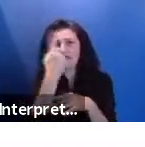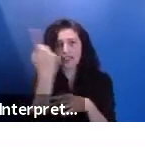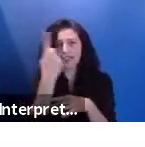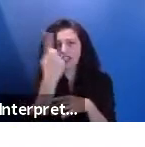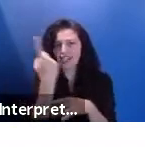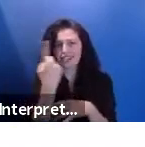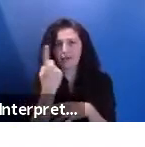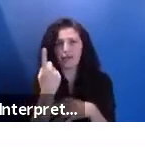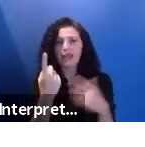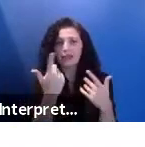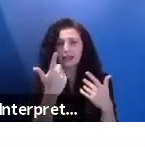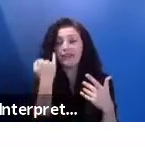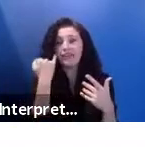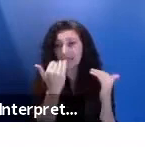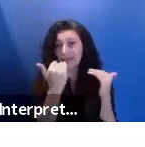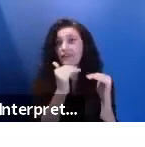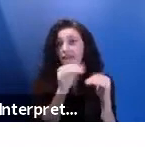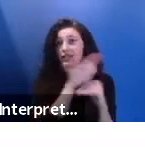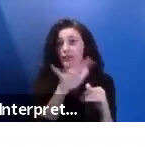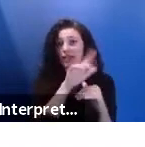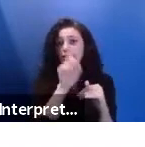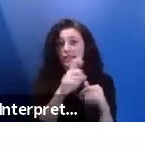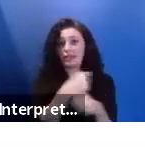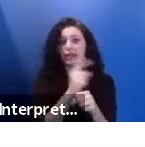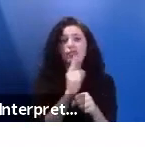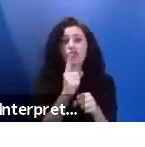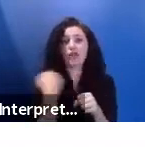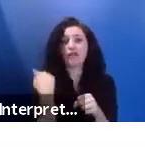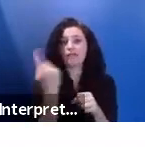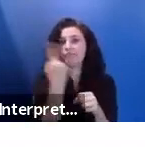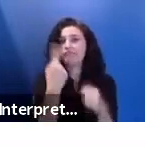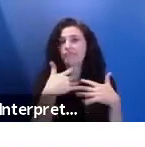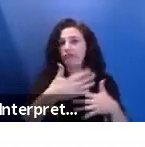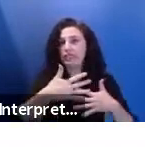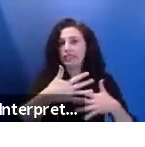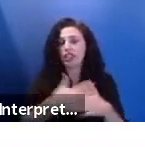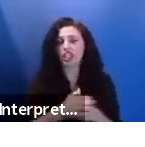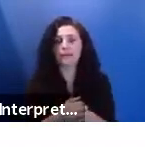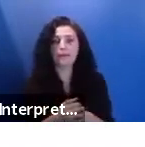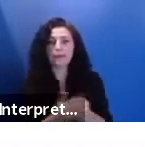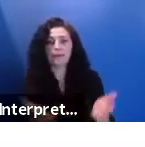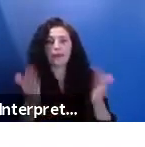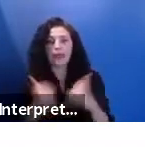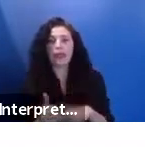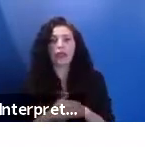I won't go into them all here, but they're listed in the, in the Return to Work Agreement. And a voiceover, ADR and looping performers